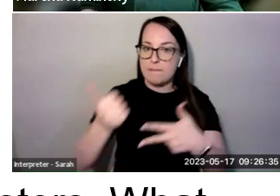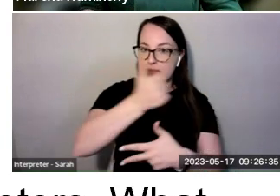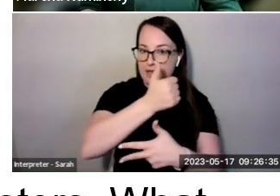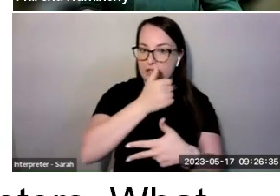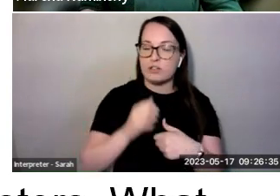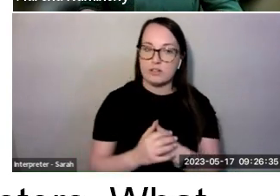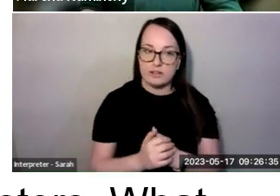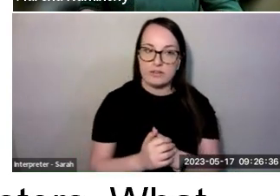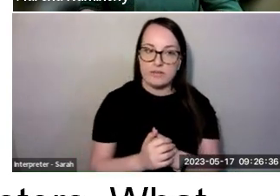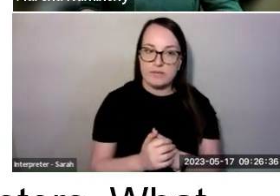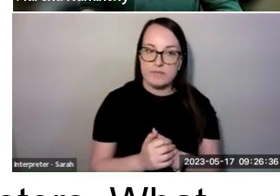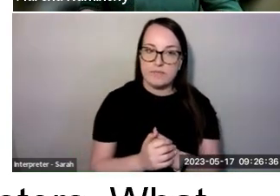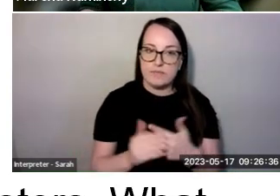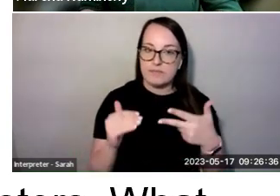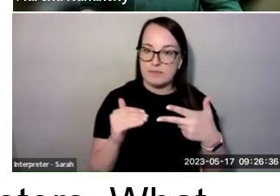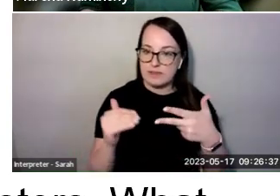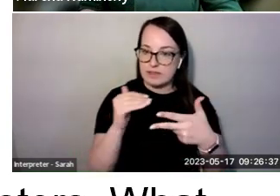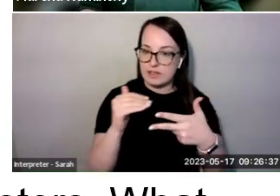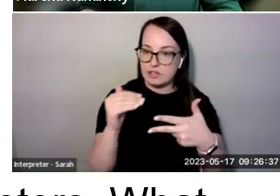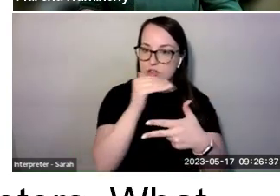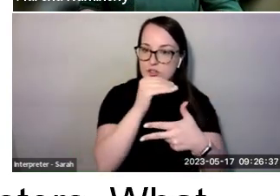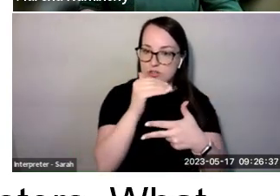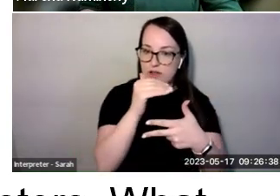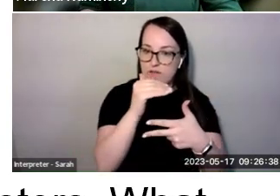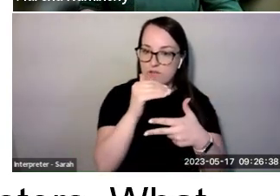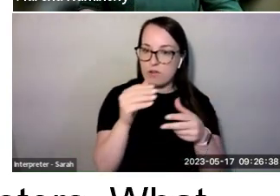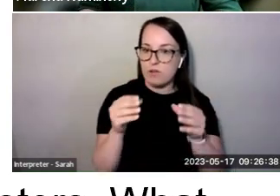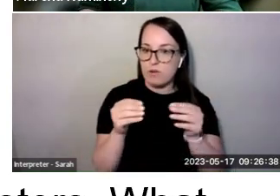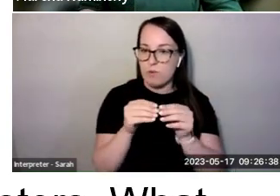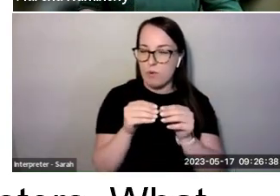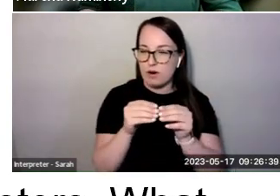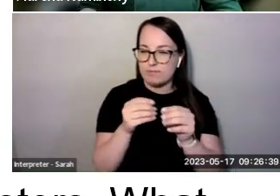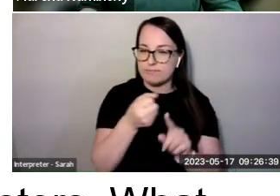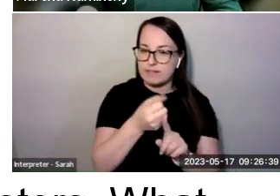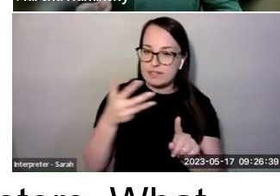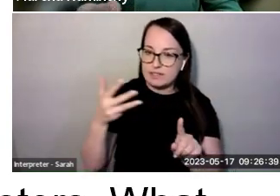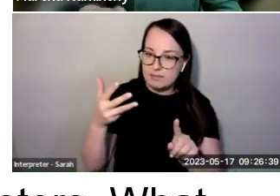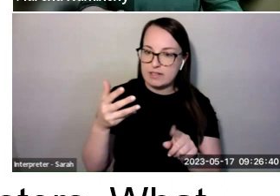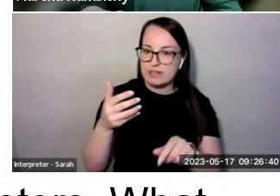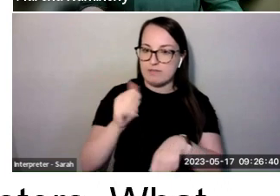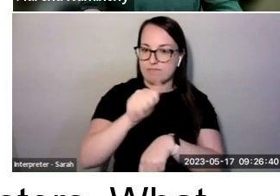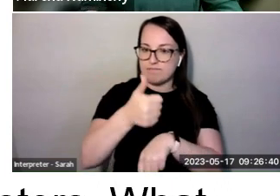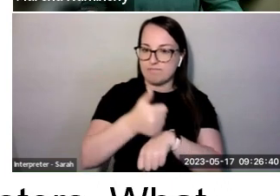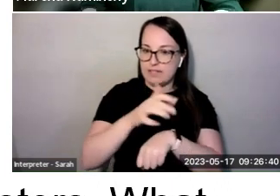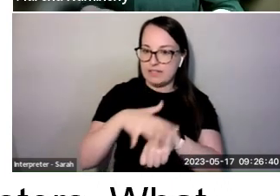There is the basic, master -- basic, advanced and masters, with each level an interpreter is able to go to more